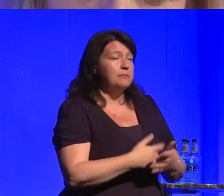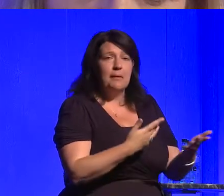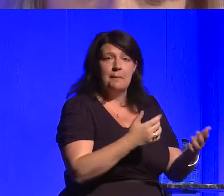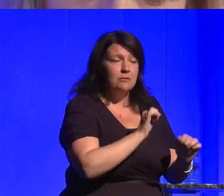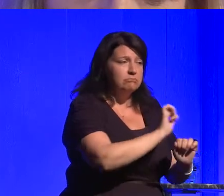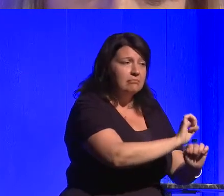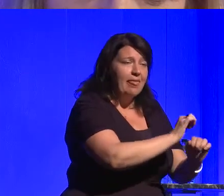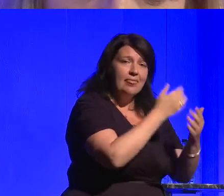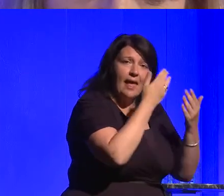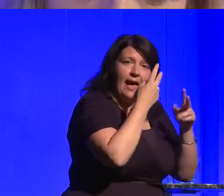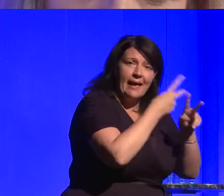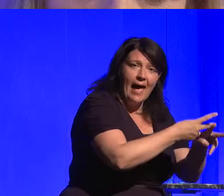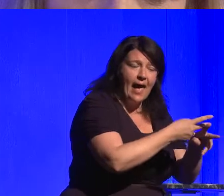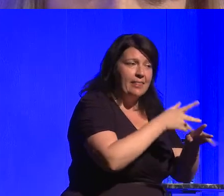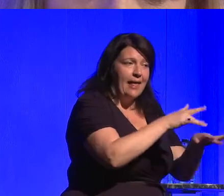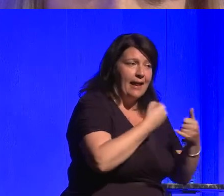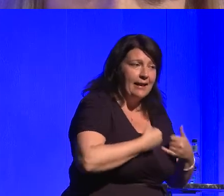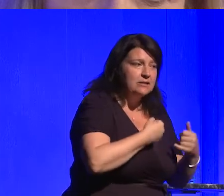So it is about getting involved in wider issues.